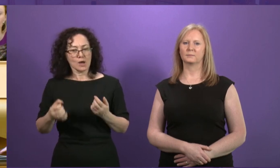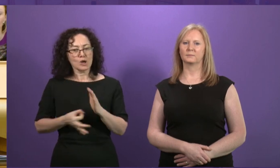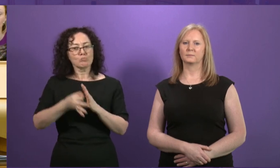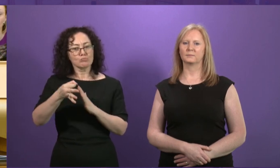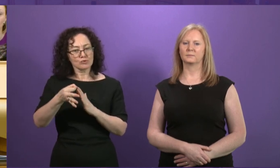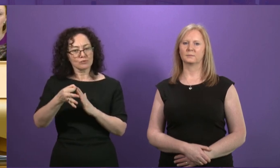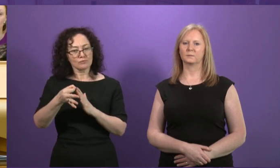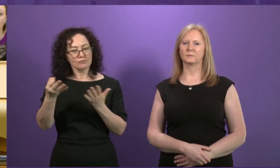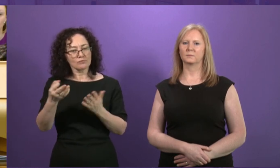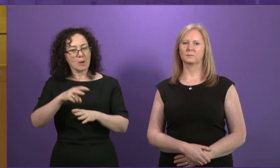public.